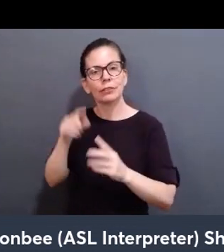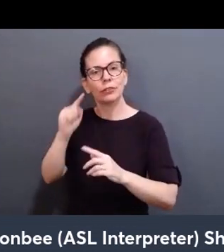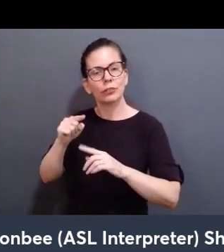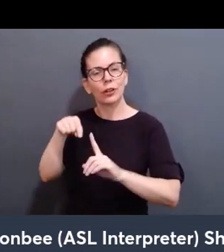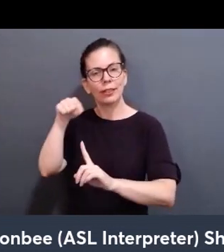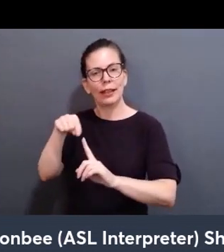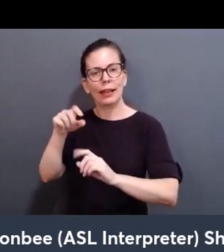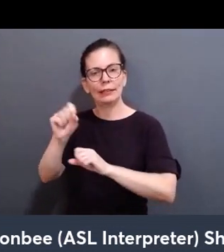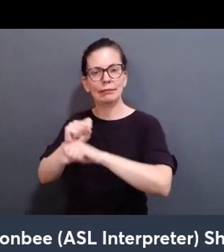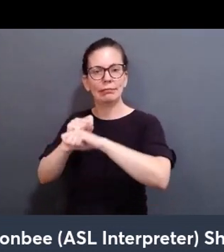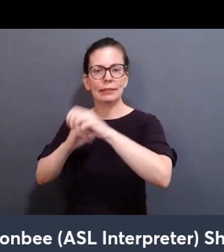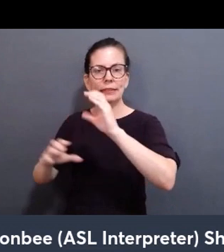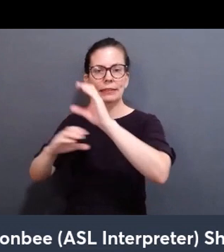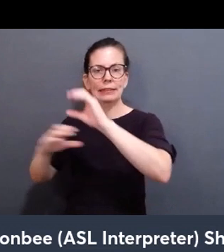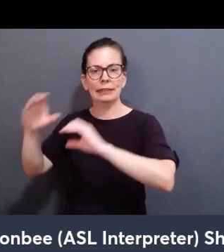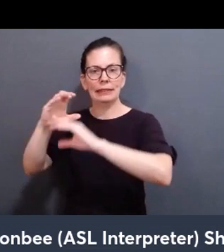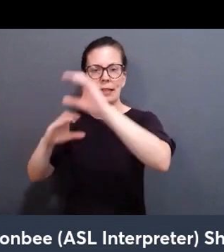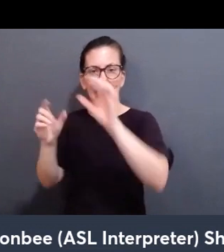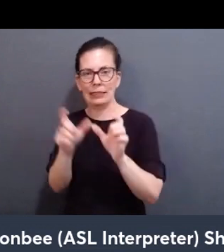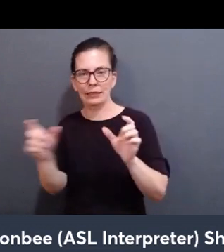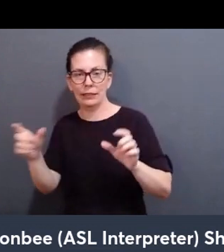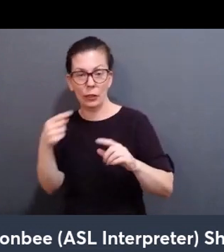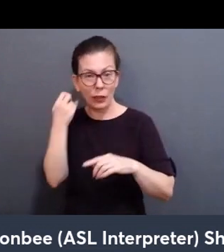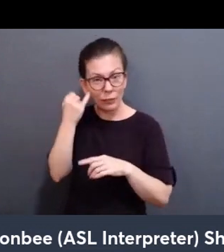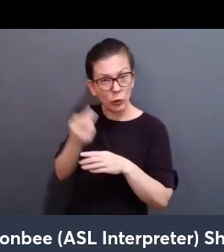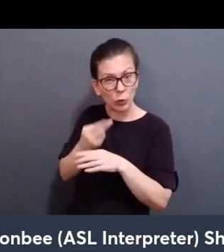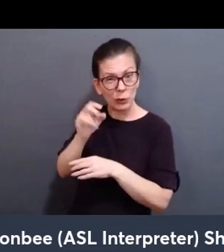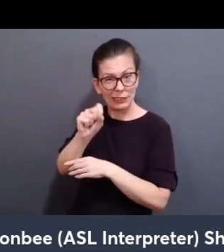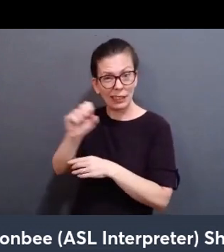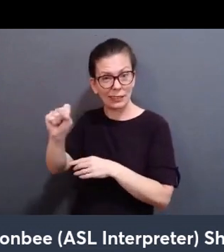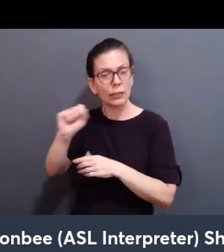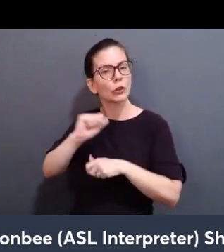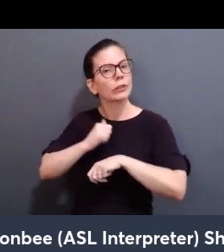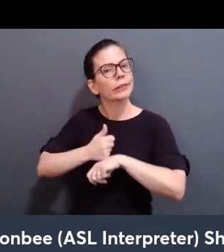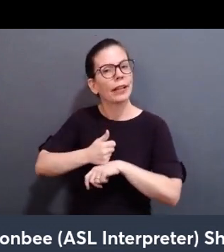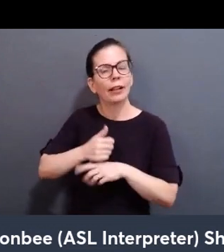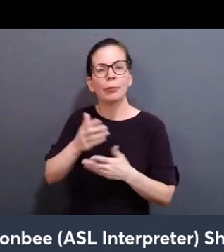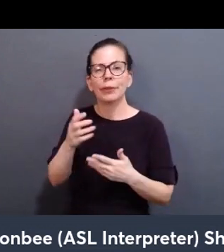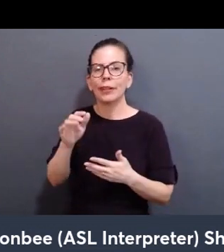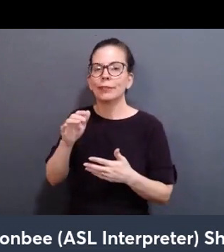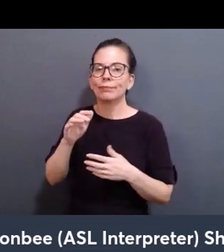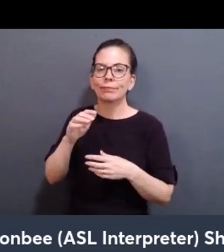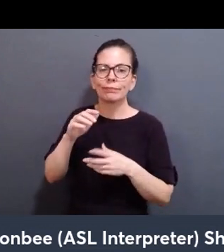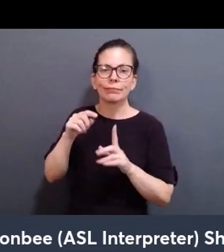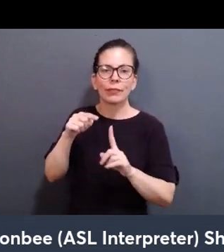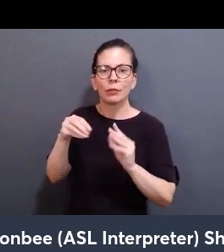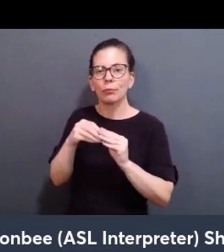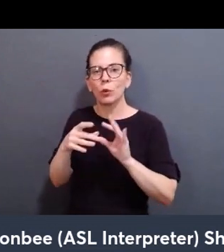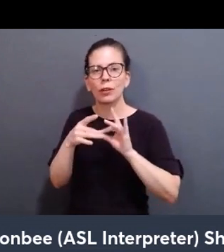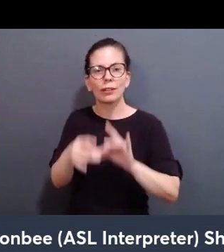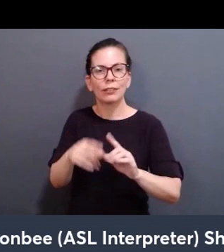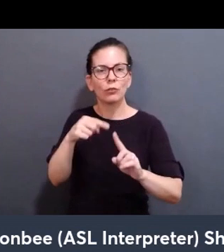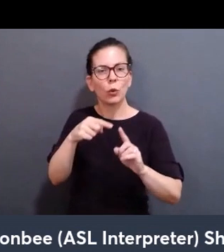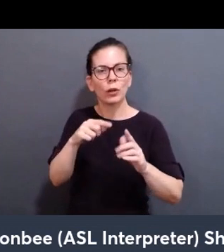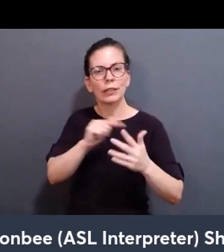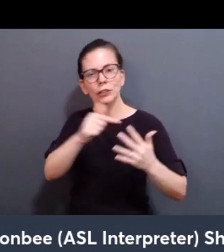So today when you are using StackSets, you can set some sort of modularity in terms of your concurrency and your failure tolerance.